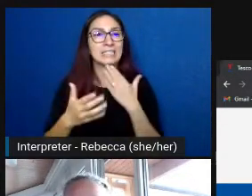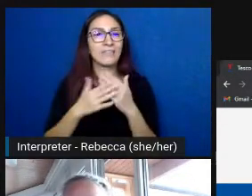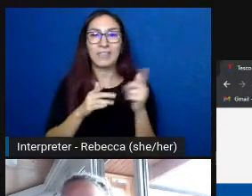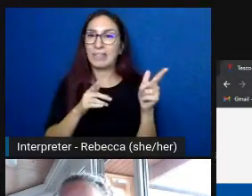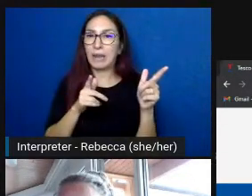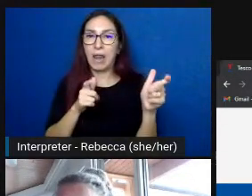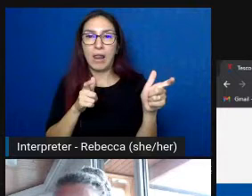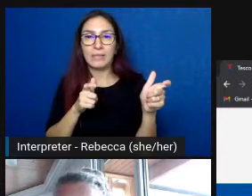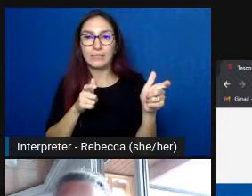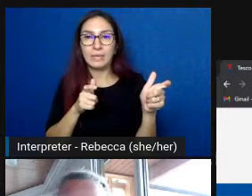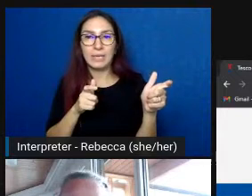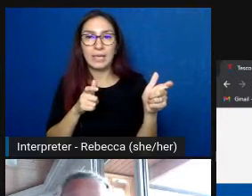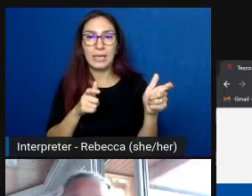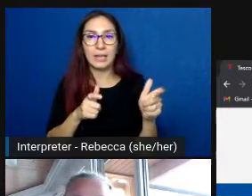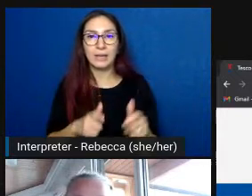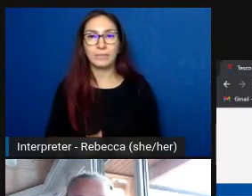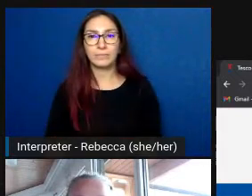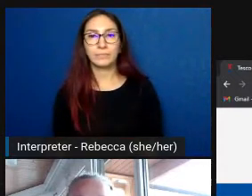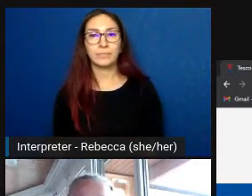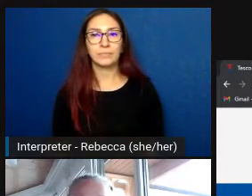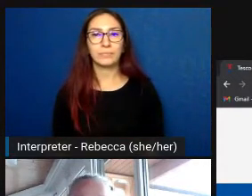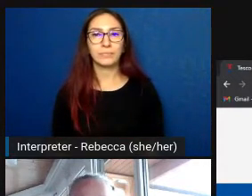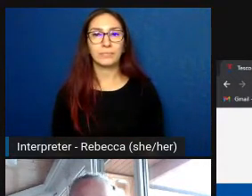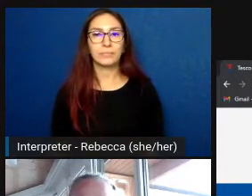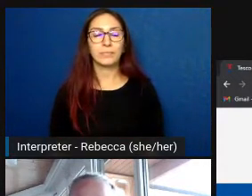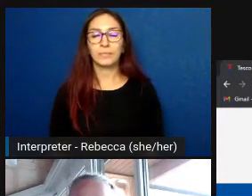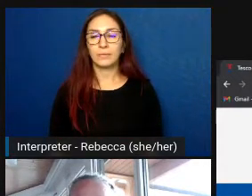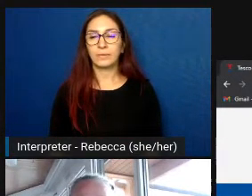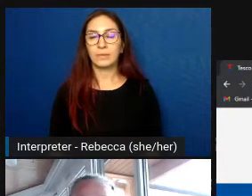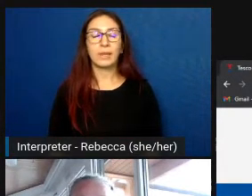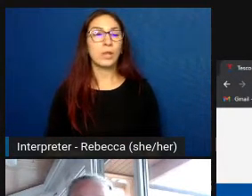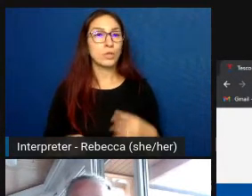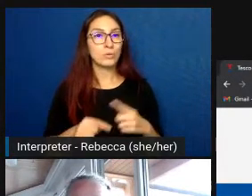For anybody who can see, he can see the speed of this slider is crazy.